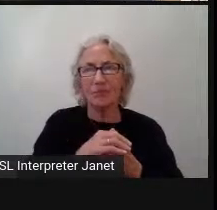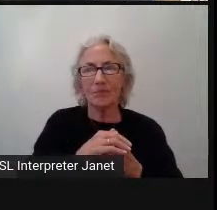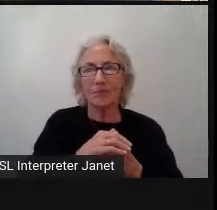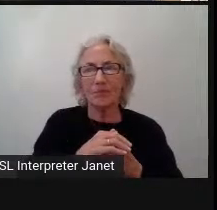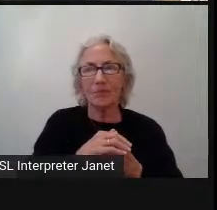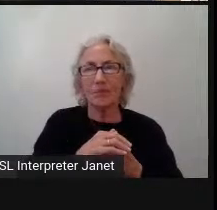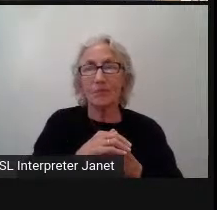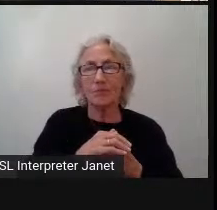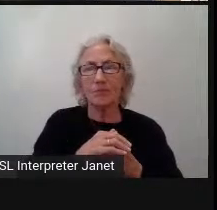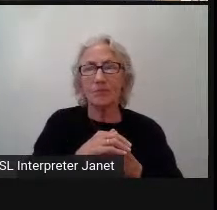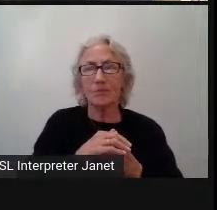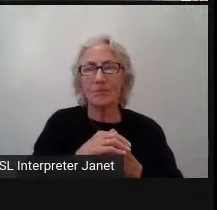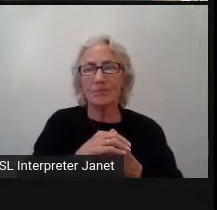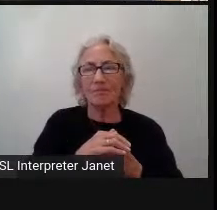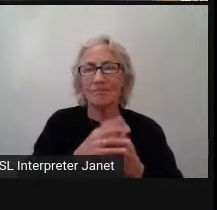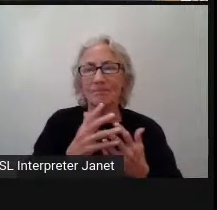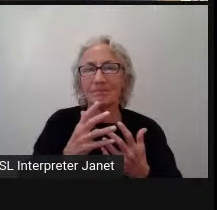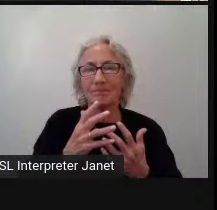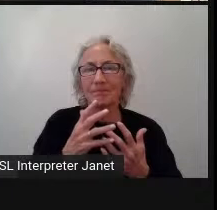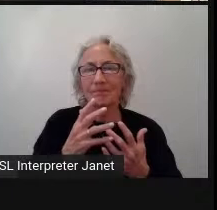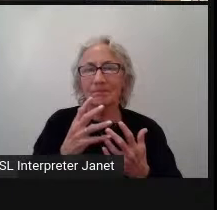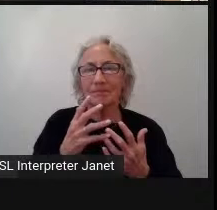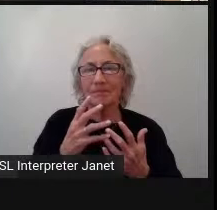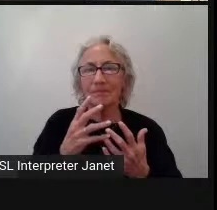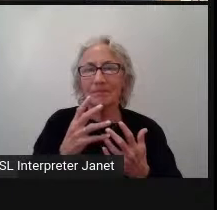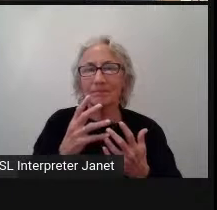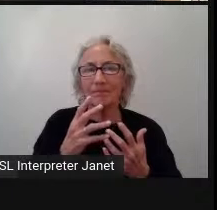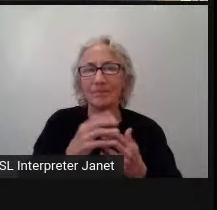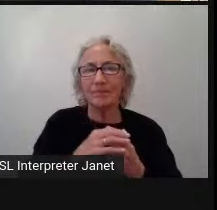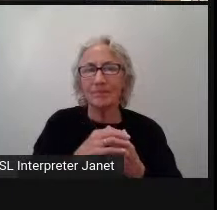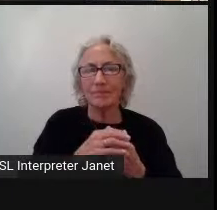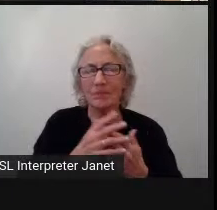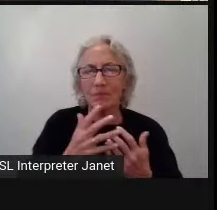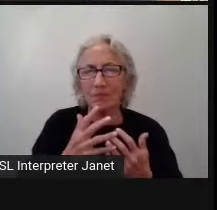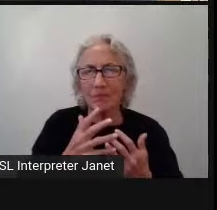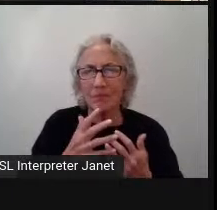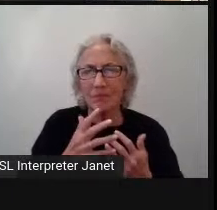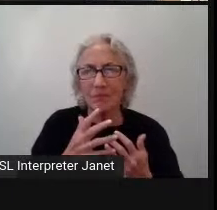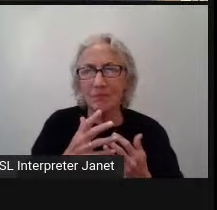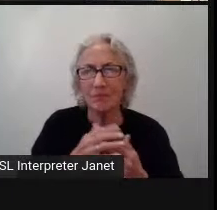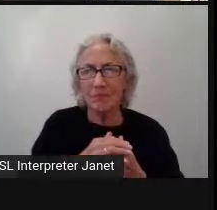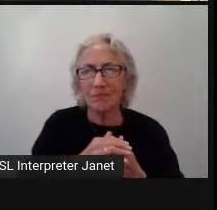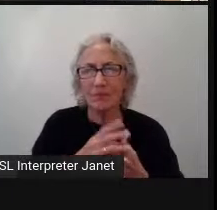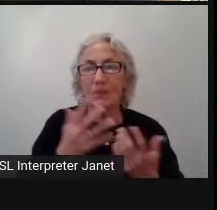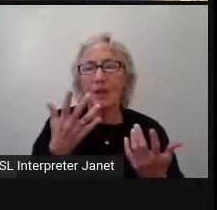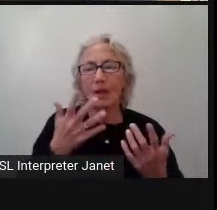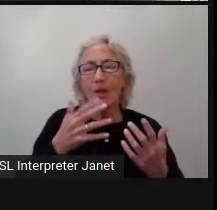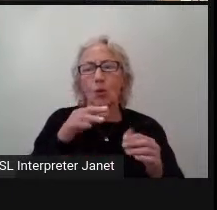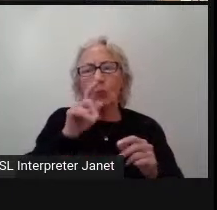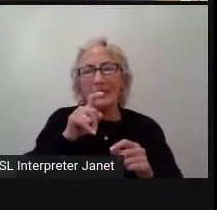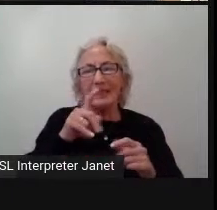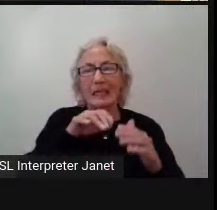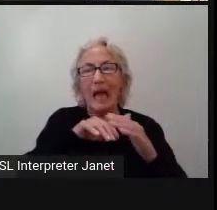funny, we packed Joomla four with an overlay. I know they are very controversial and we agree overlays